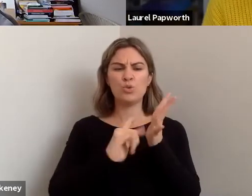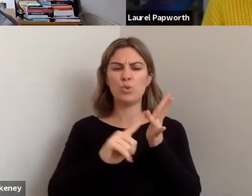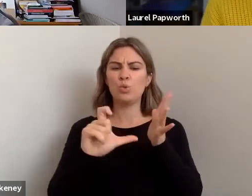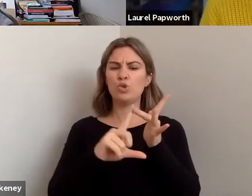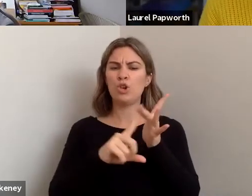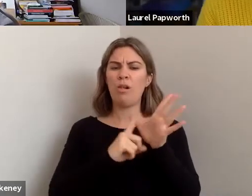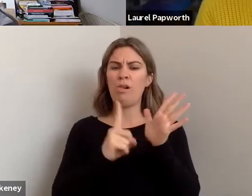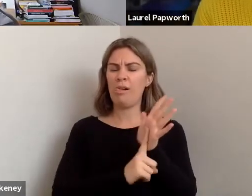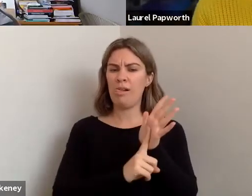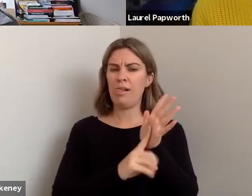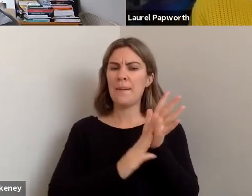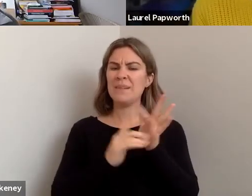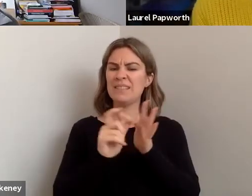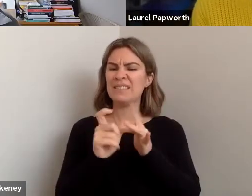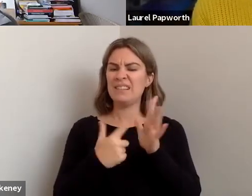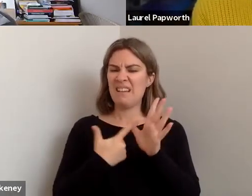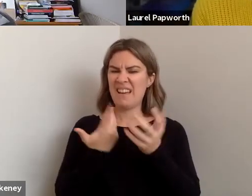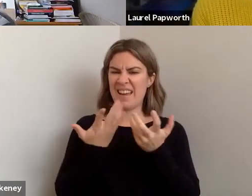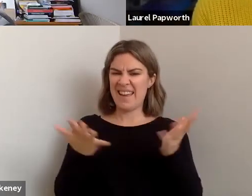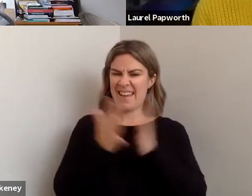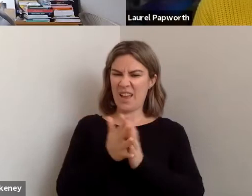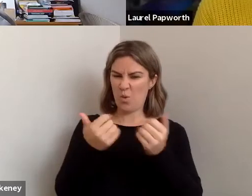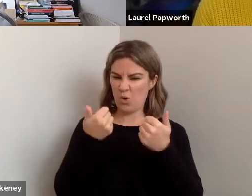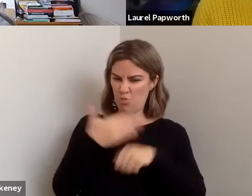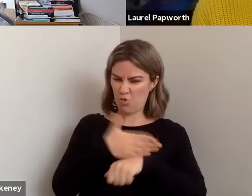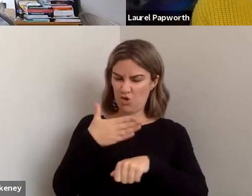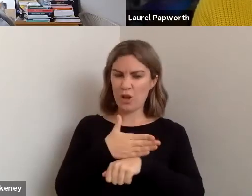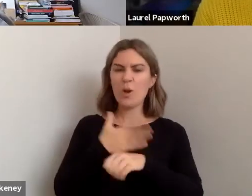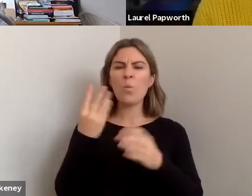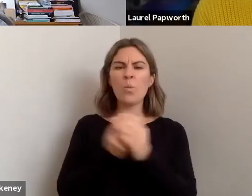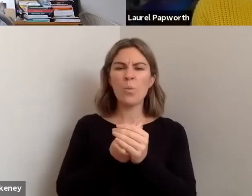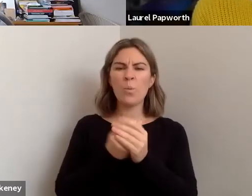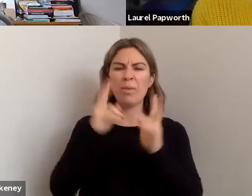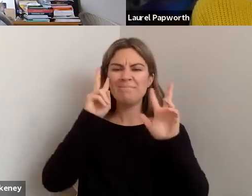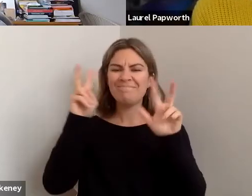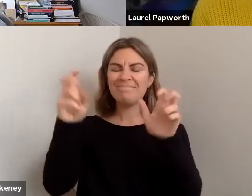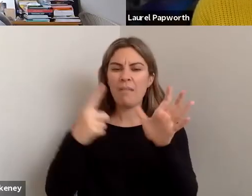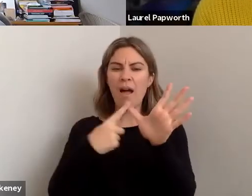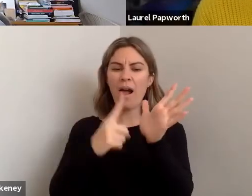algorithm. I want to focus on three elements - the right people, the